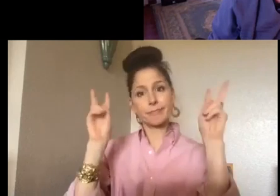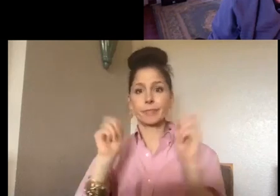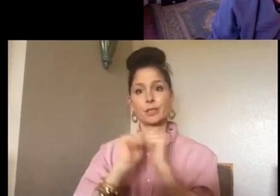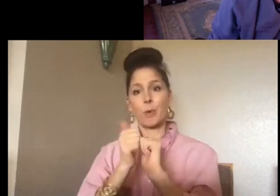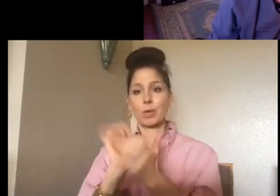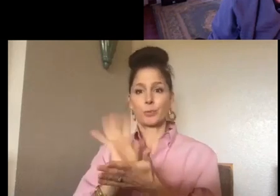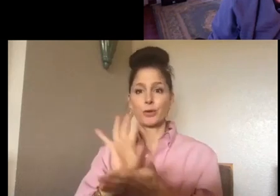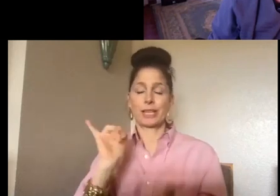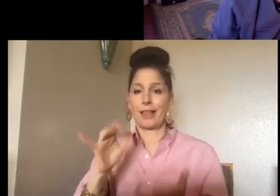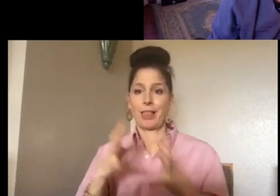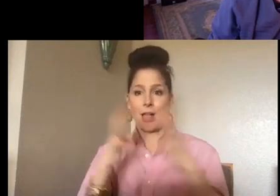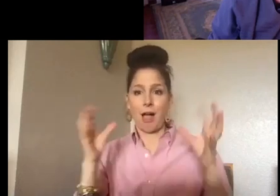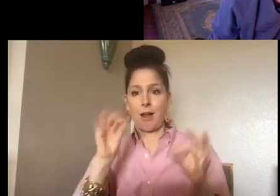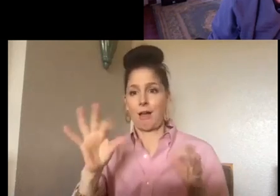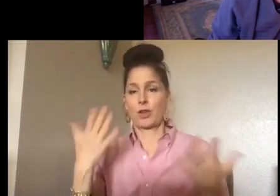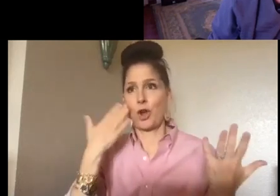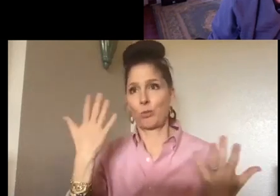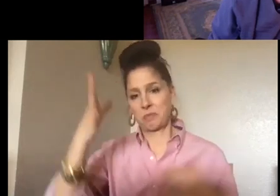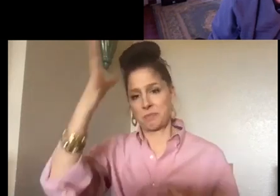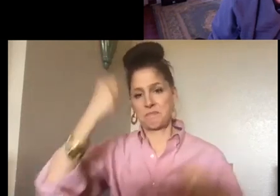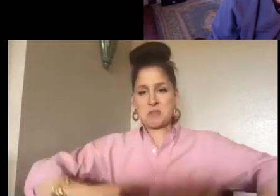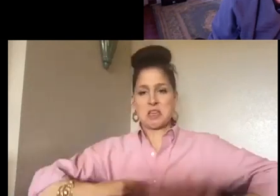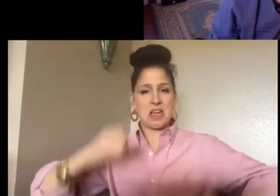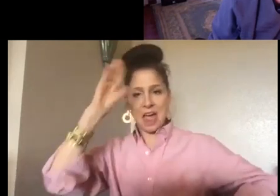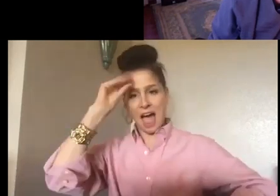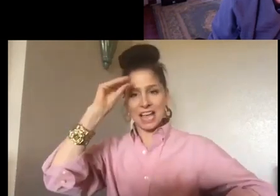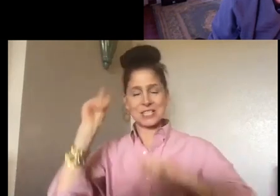you know, this sports movie with a lot of athletes that